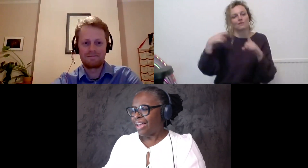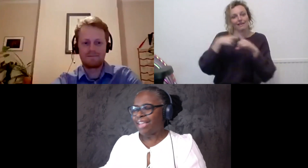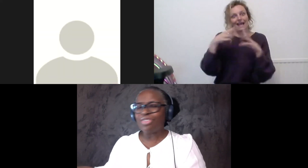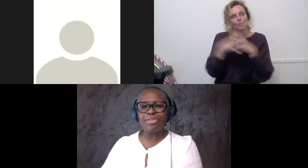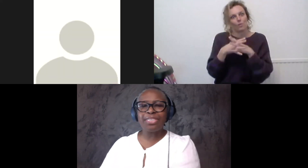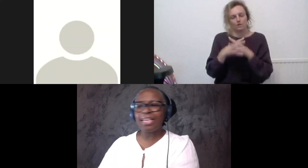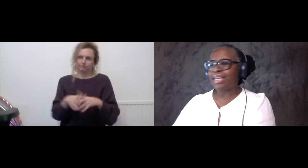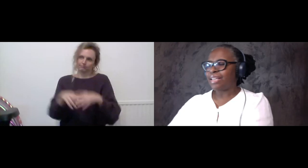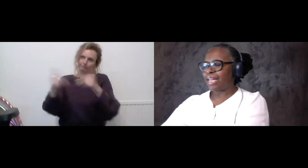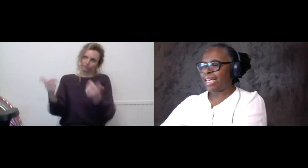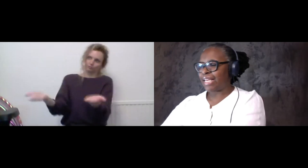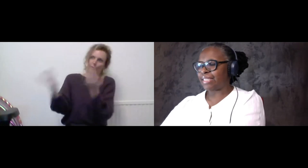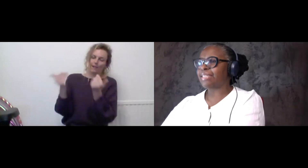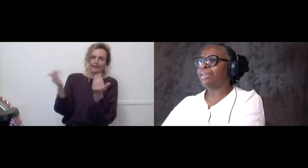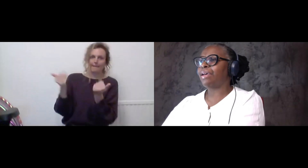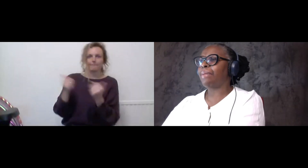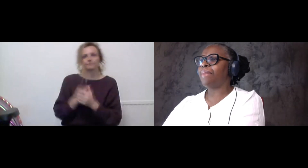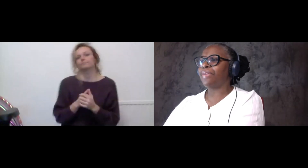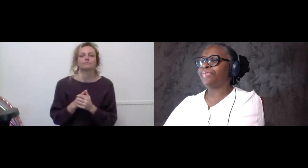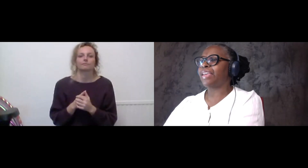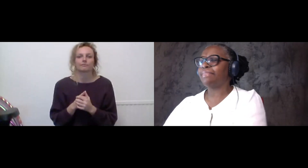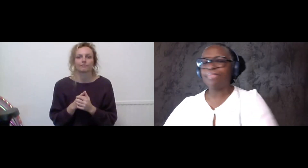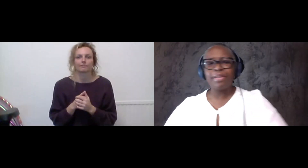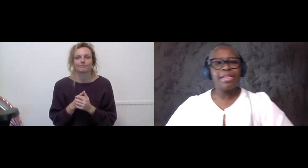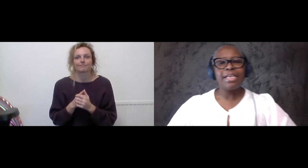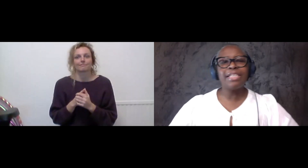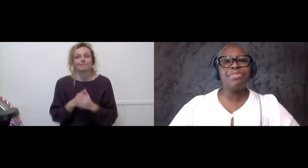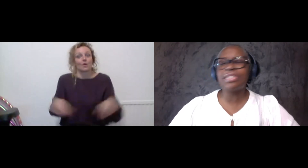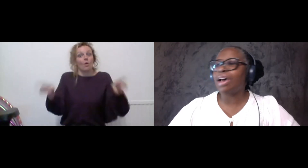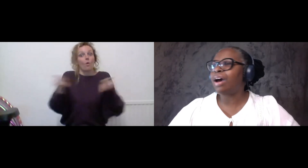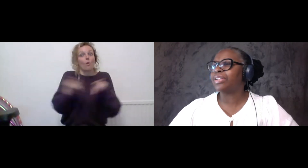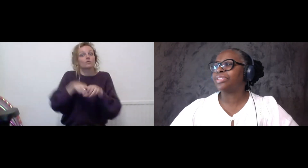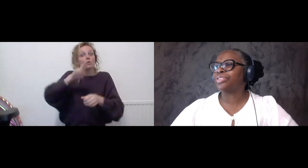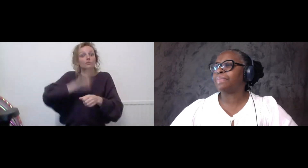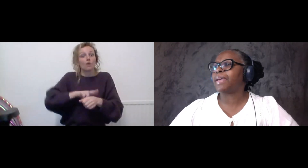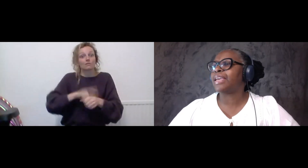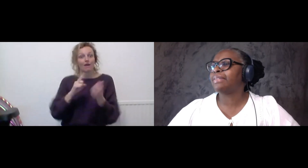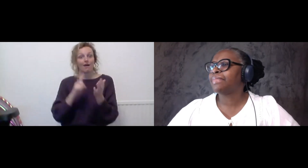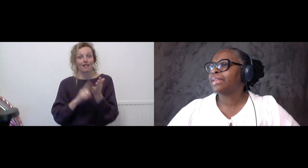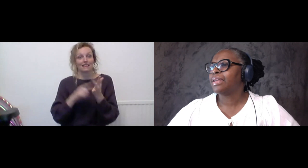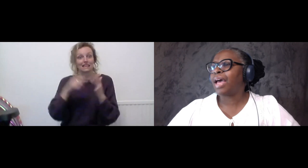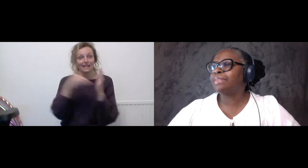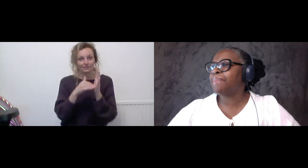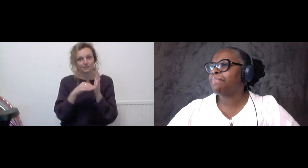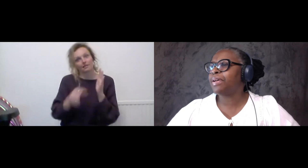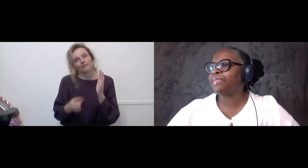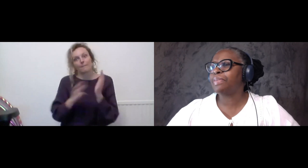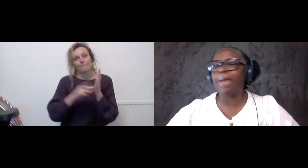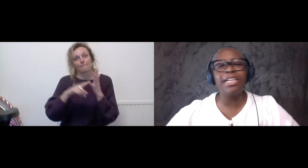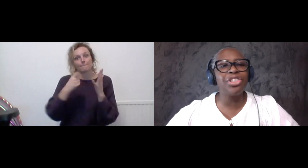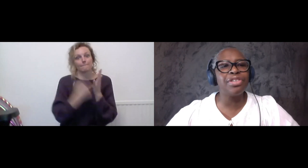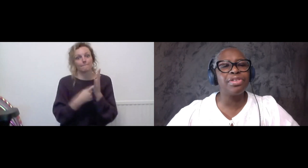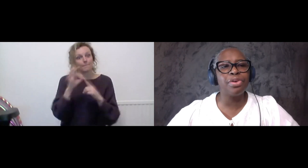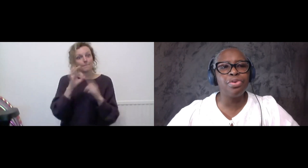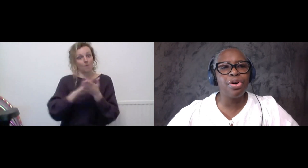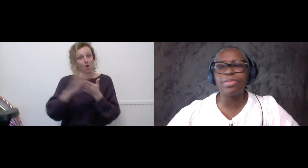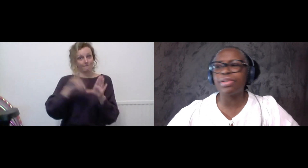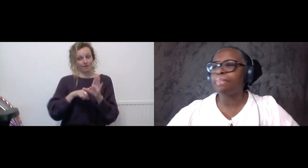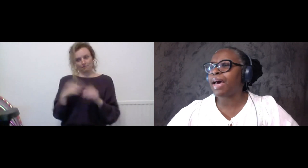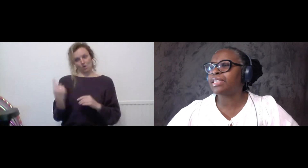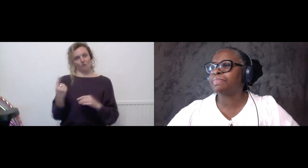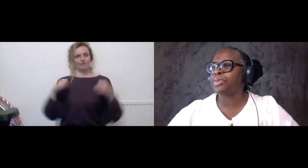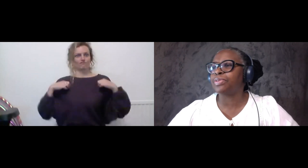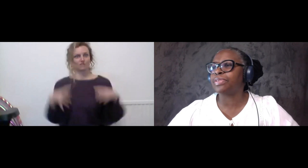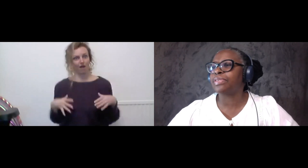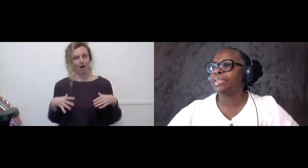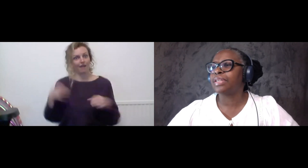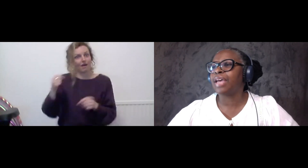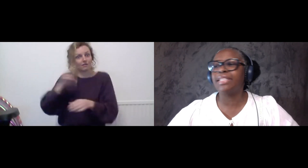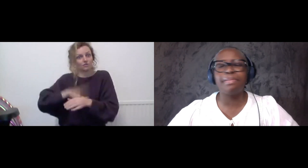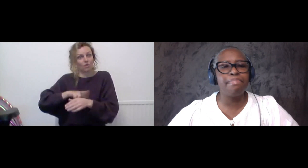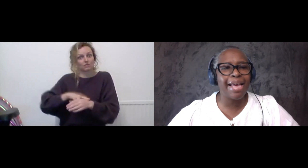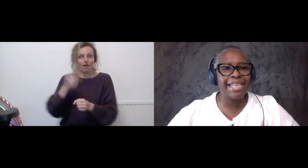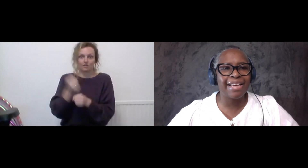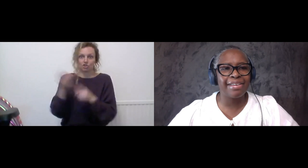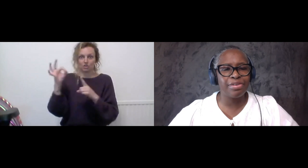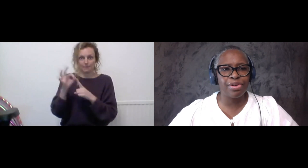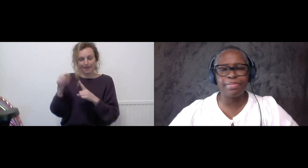And Dr. Liz Murphy is a retired GP and a member of the patient's not passports and medic groups.